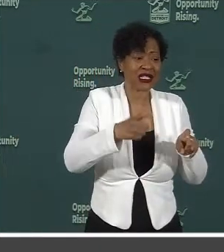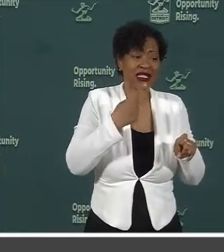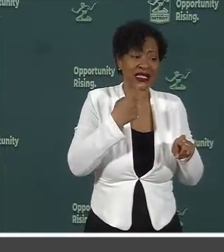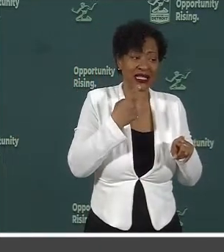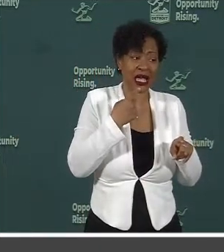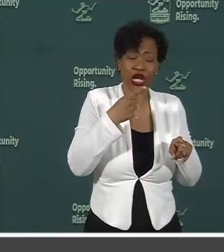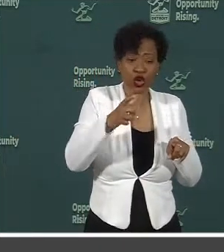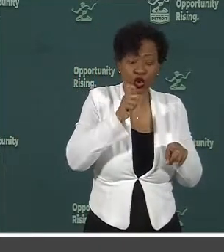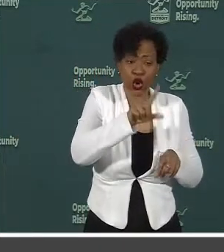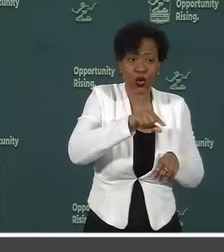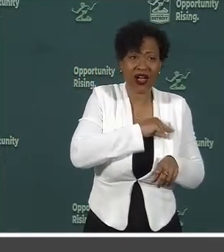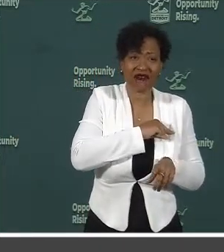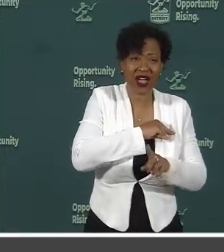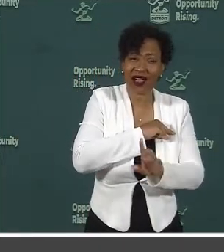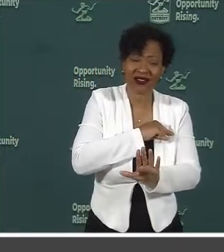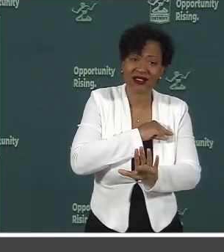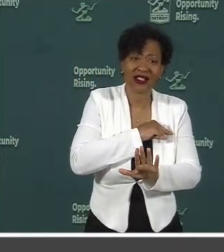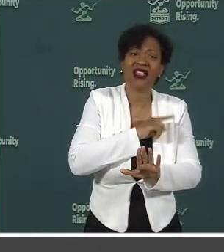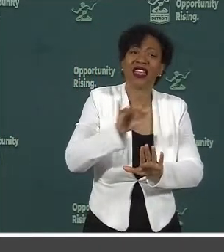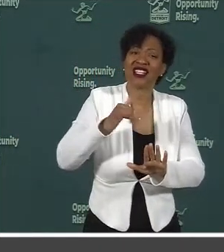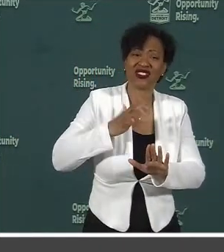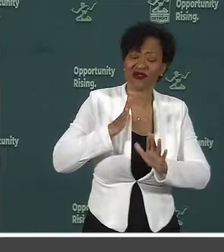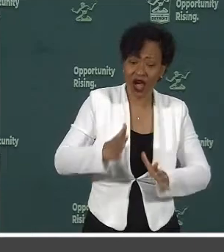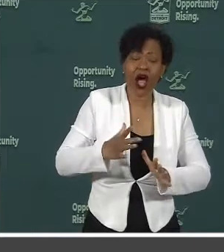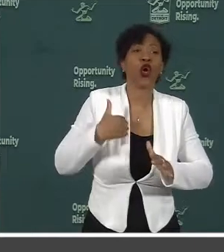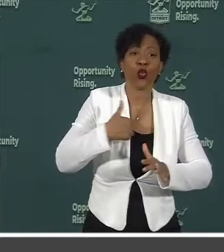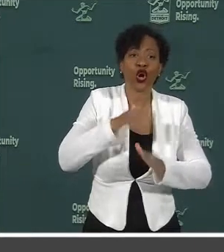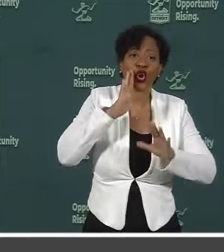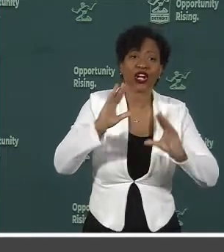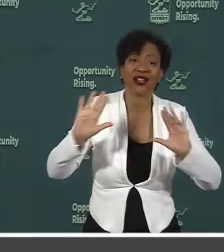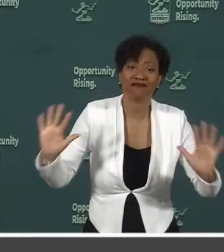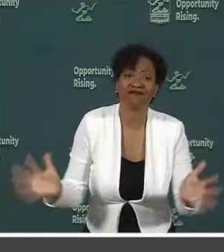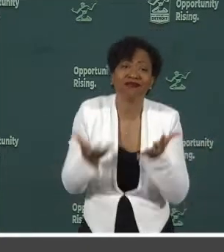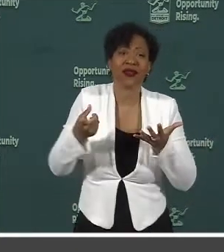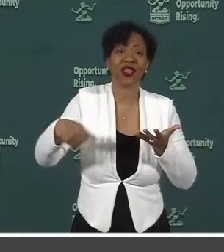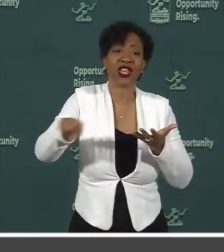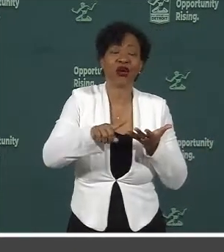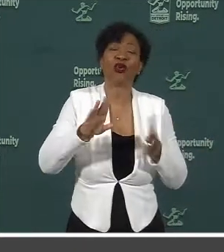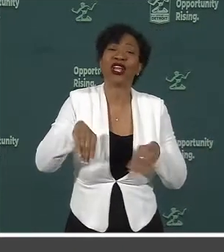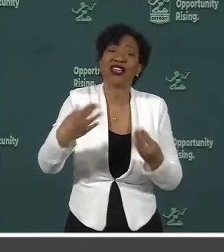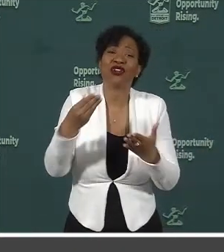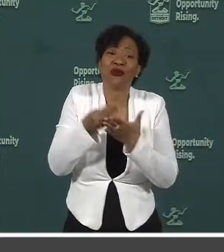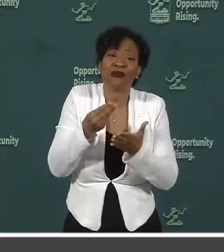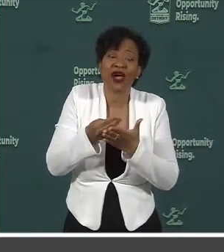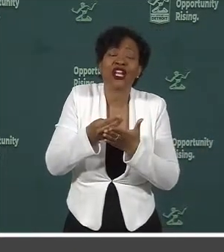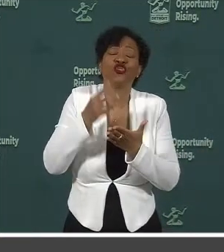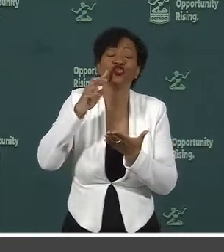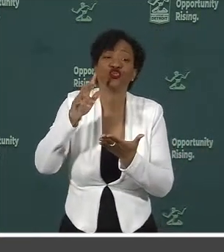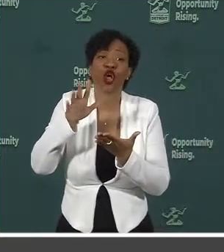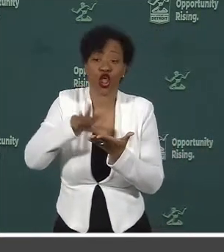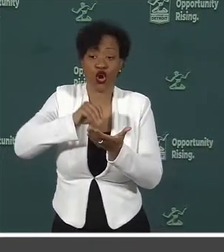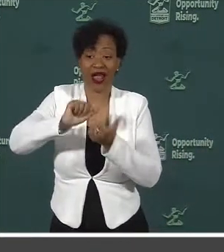GOING TO ELEVATE THEM THAT COURAGE IS TO BE REWARDED WE'RE GOING TO GIVE YOU A SCHOLARSHIP TO LEARN TO READ AND THEN WE'RE GOING TO GIVE YOU A SCHOLARSHIP